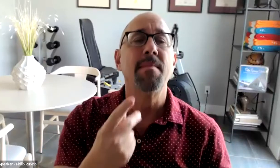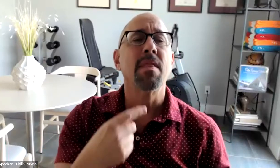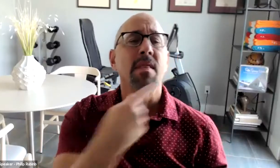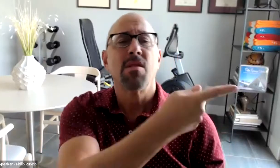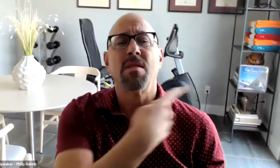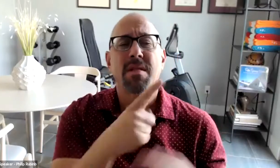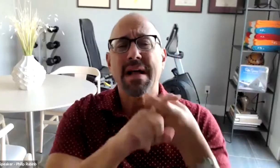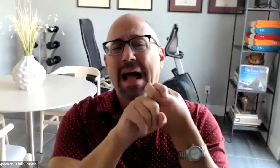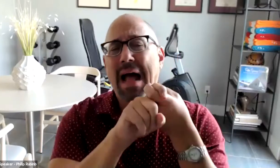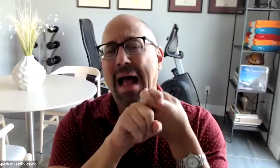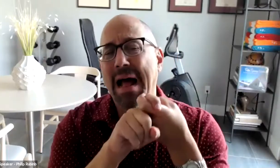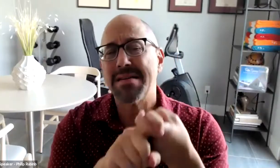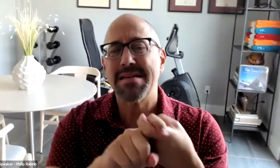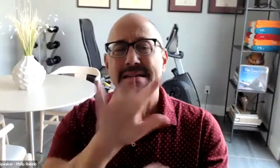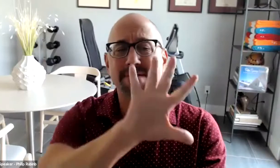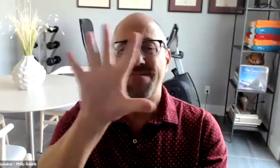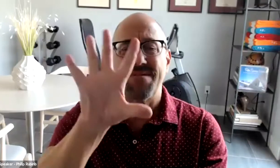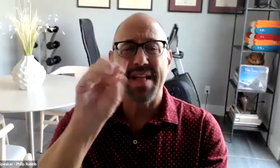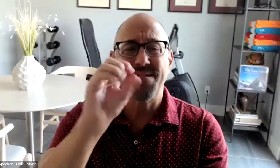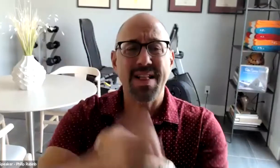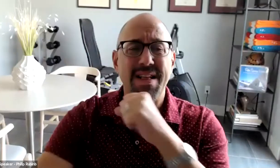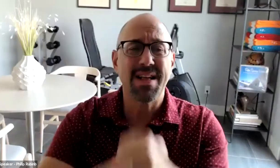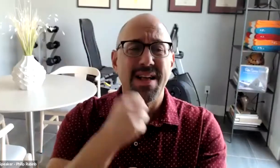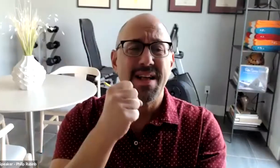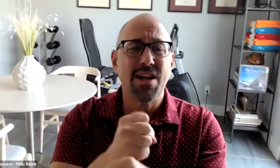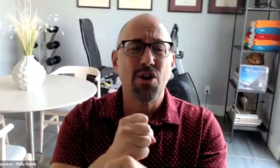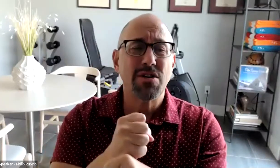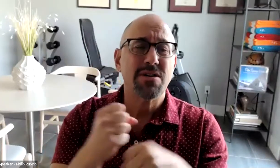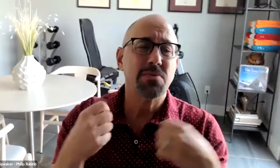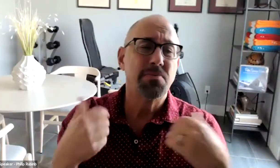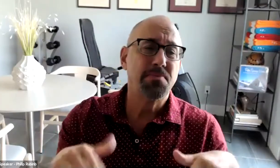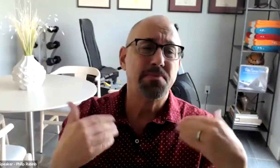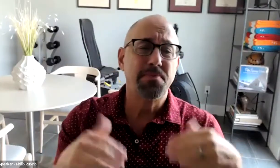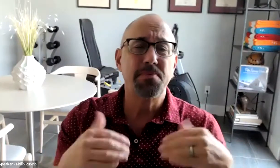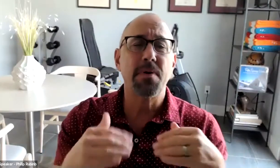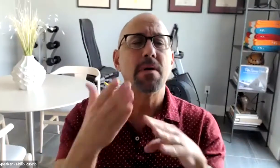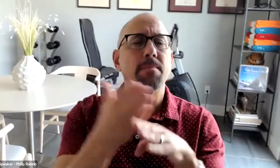My name sign is like this, on the chin, and the two of us--Guy and I-- have been friends